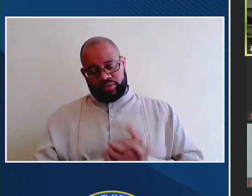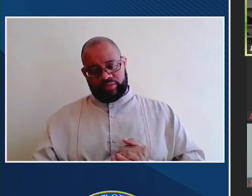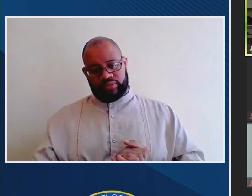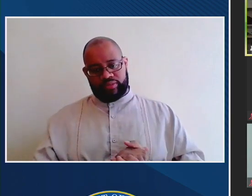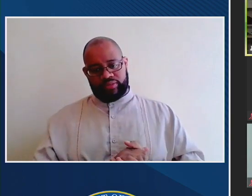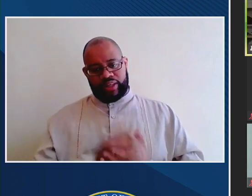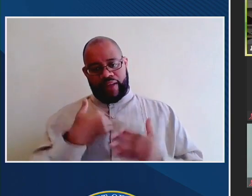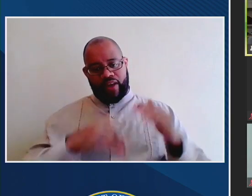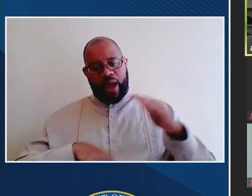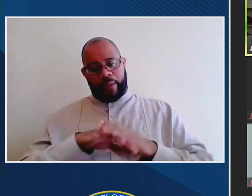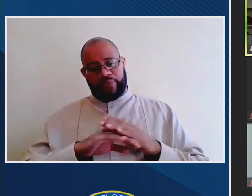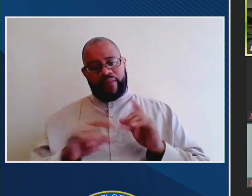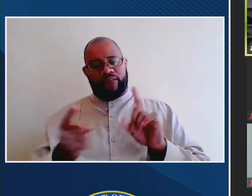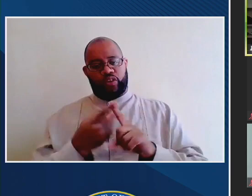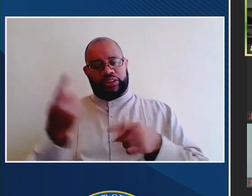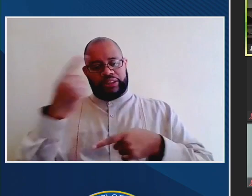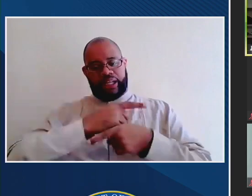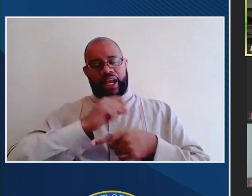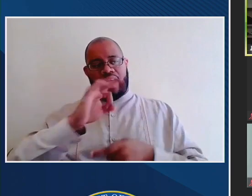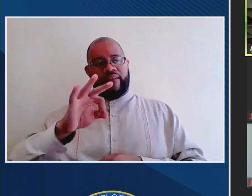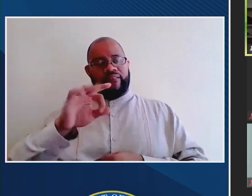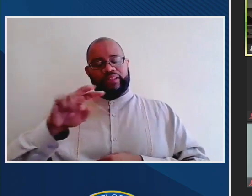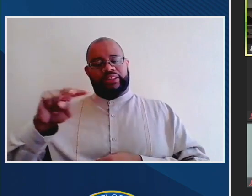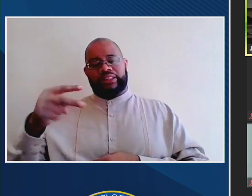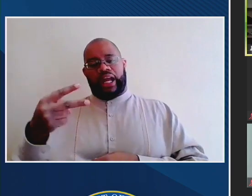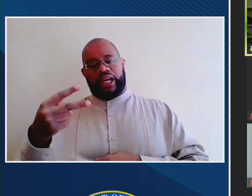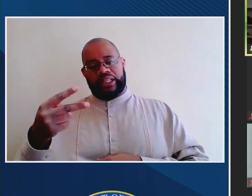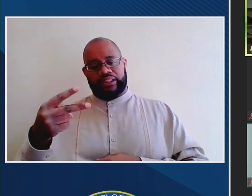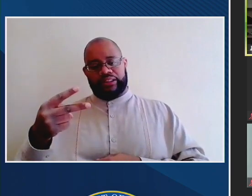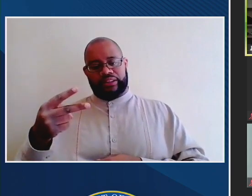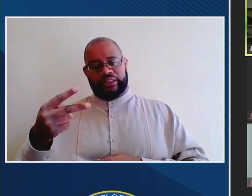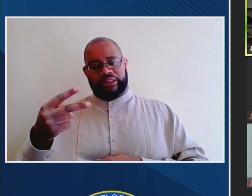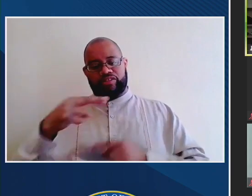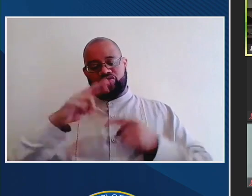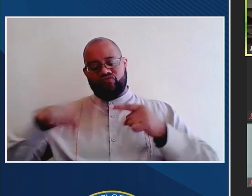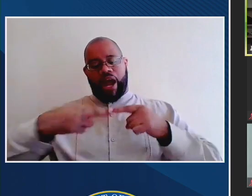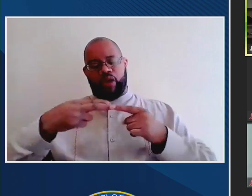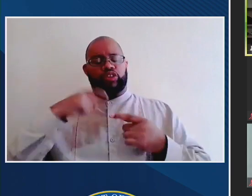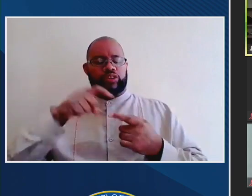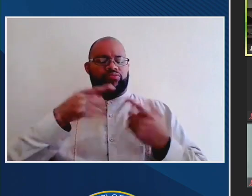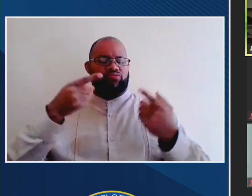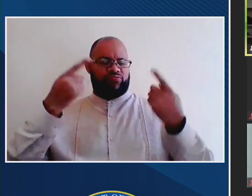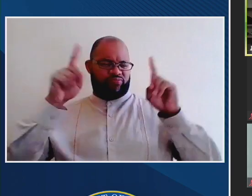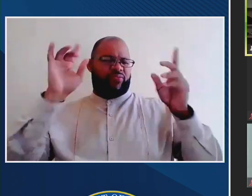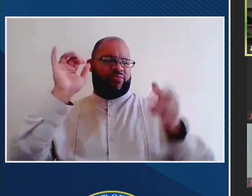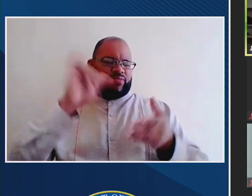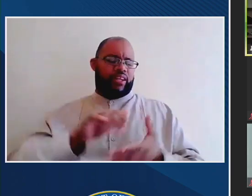first day of the second round. So we should be able to accomplish that fairly early this week. But that's not a